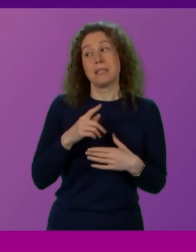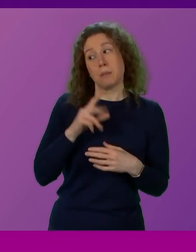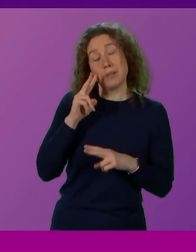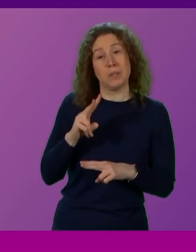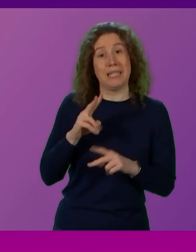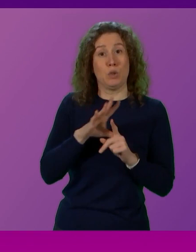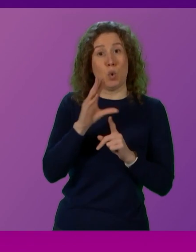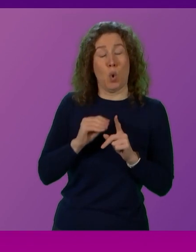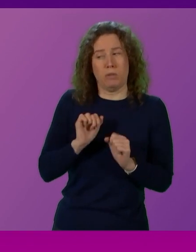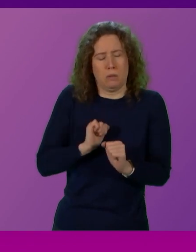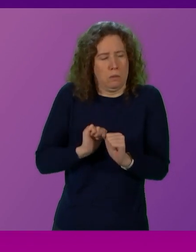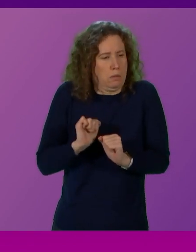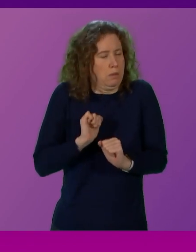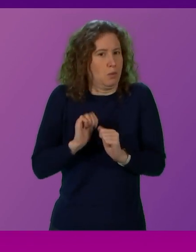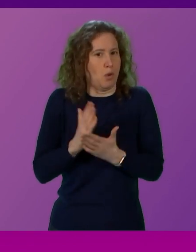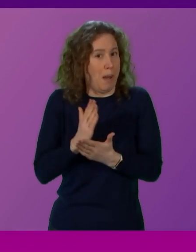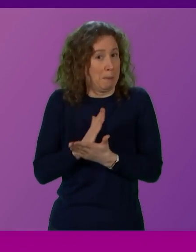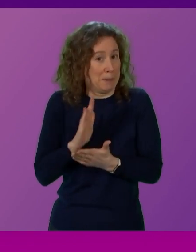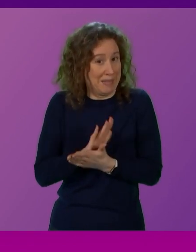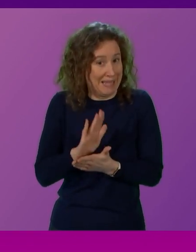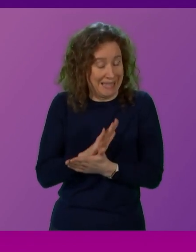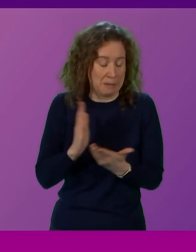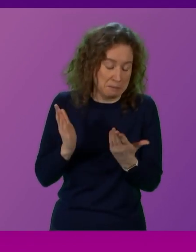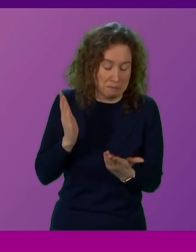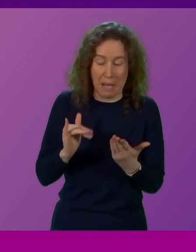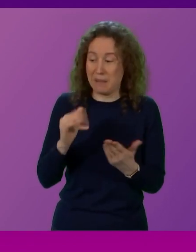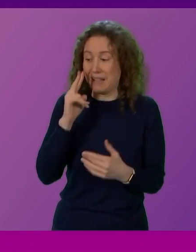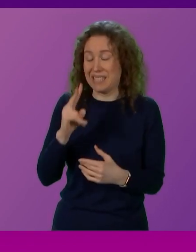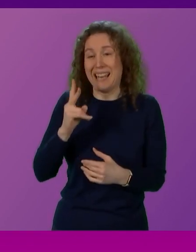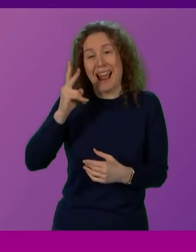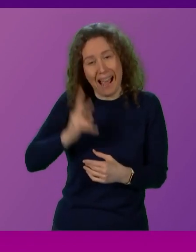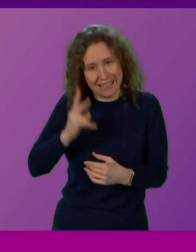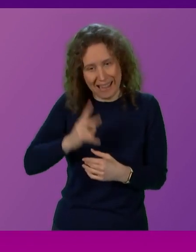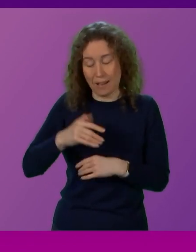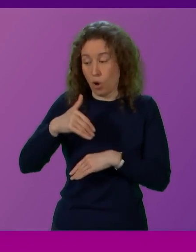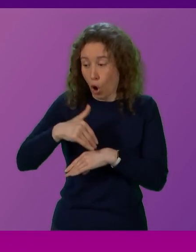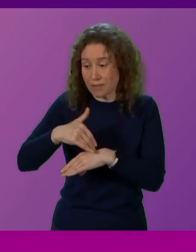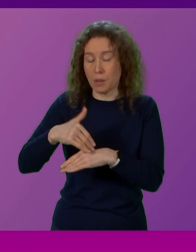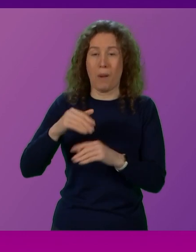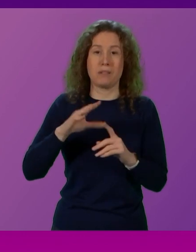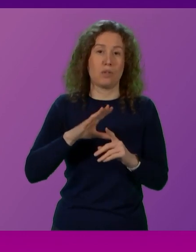Perhaps Tory members have just seen that another consequence of Tory economic and financial